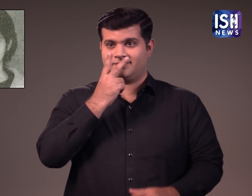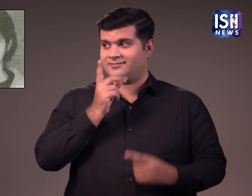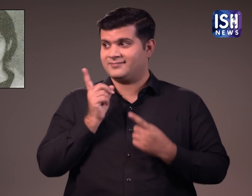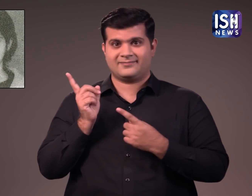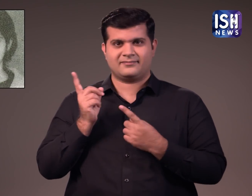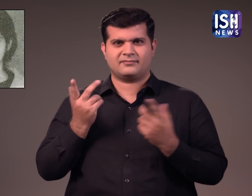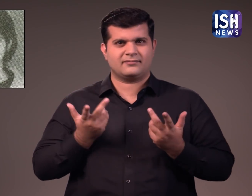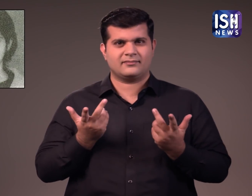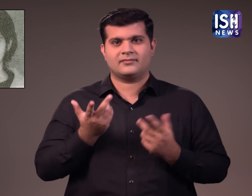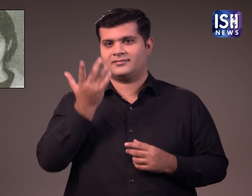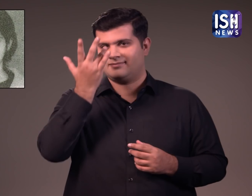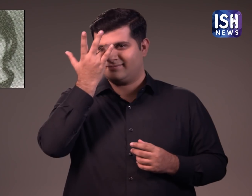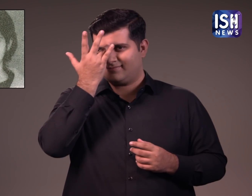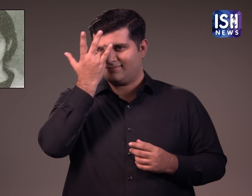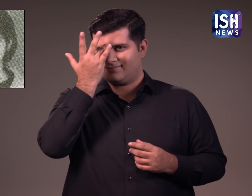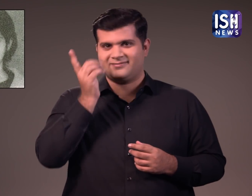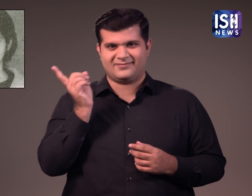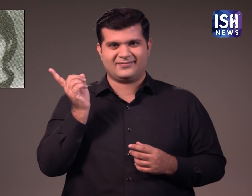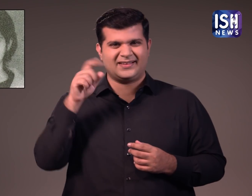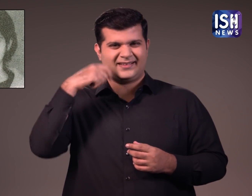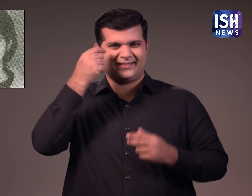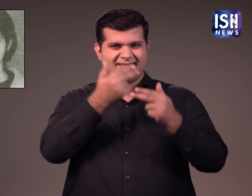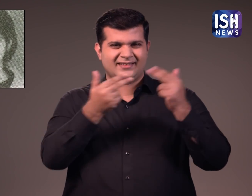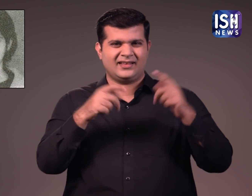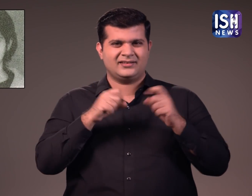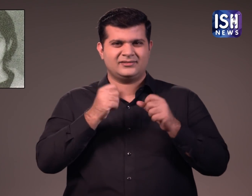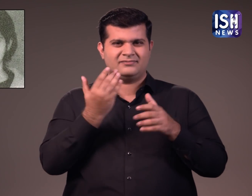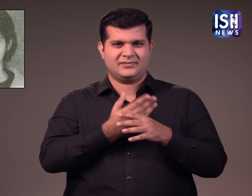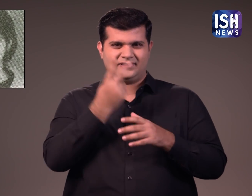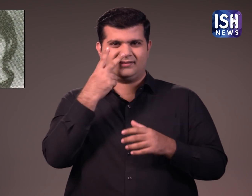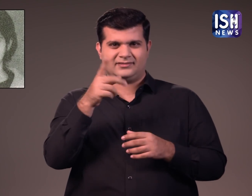This is Sharda Pandit from the film Kashmir Files